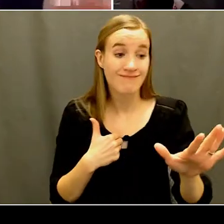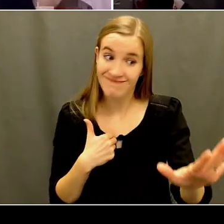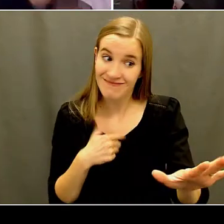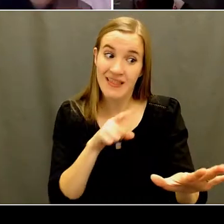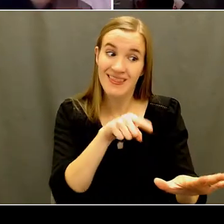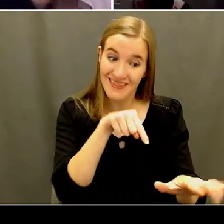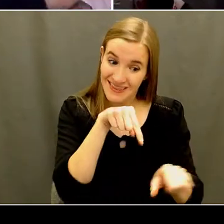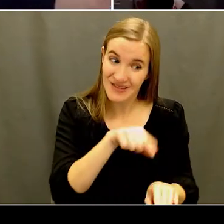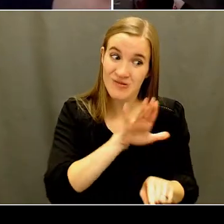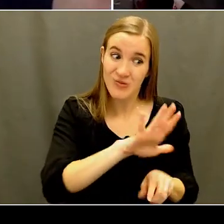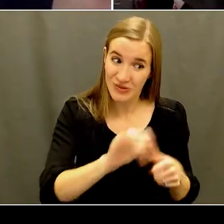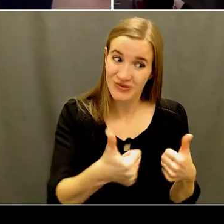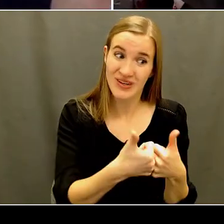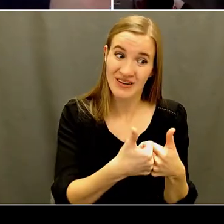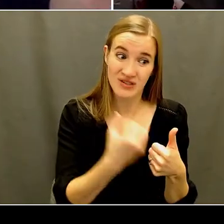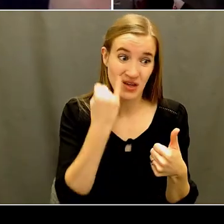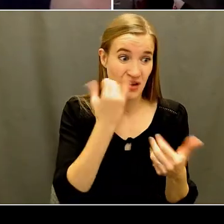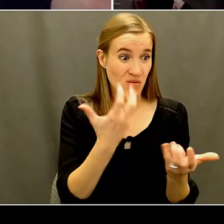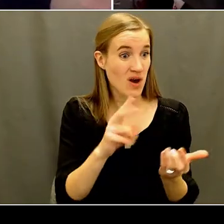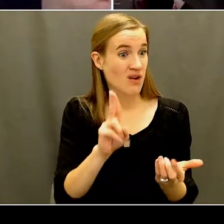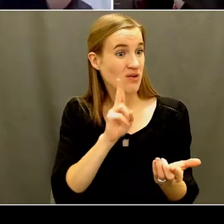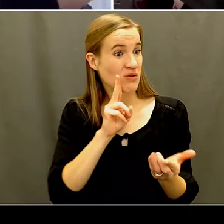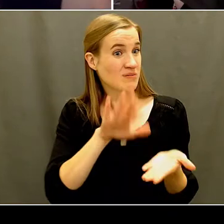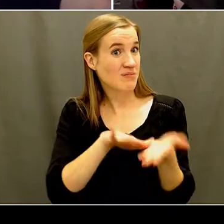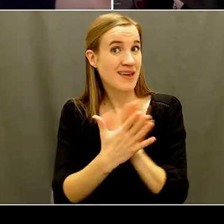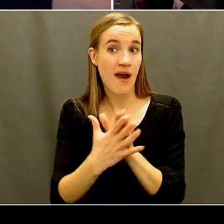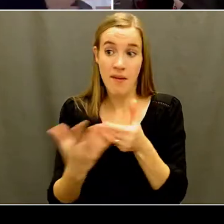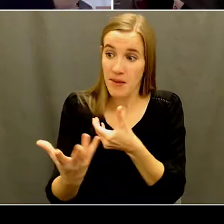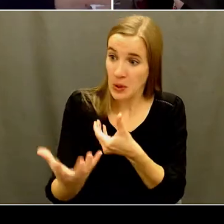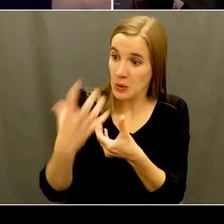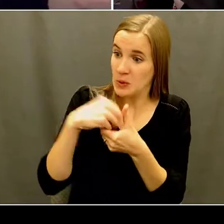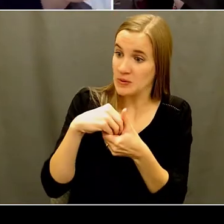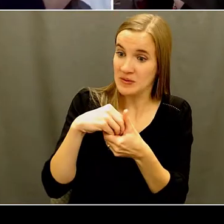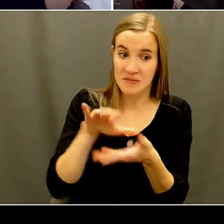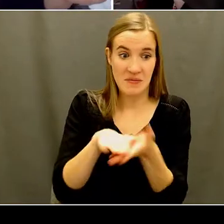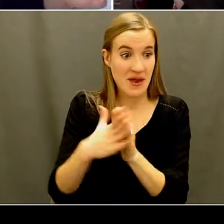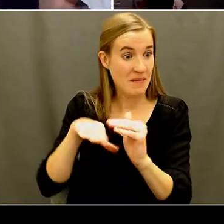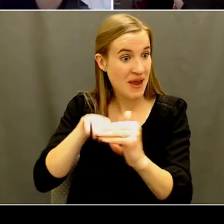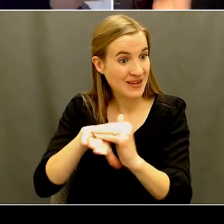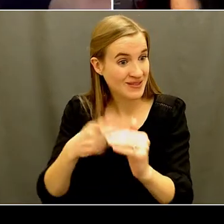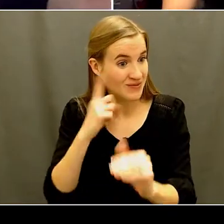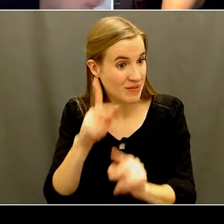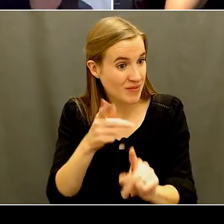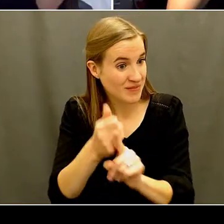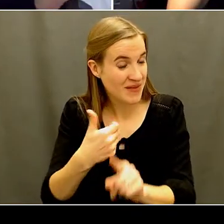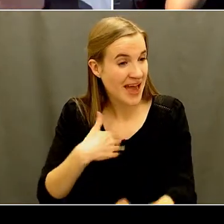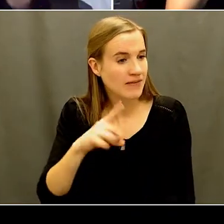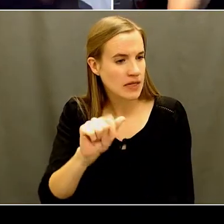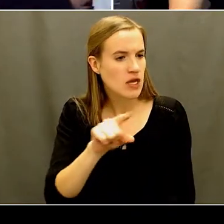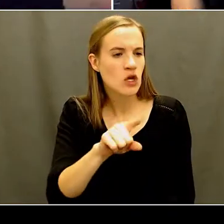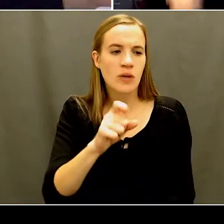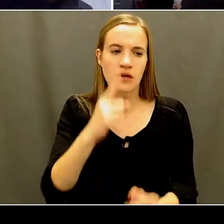has two staff and a budget of like, less than $300,000 for the whole, for the